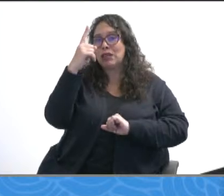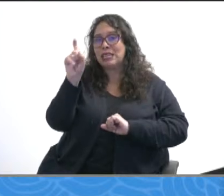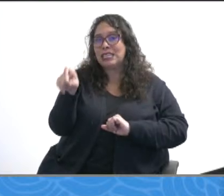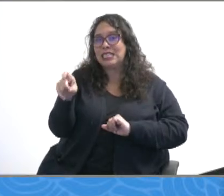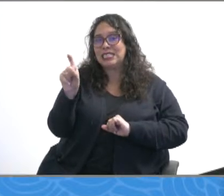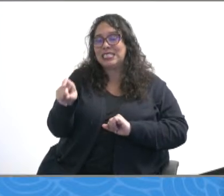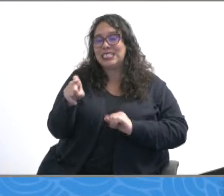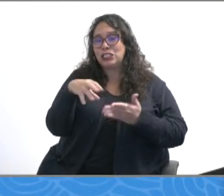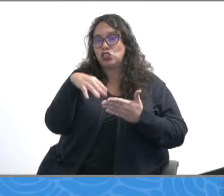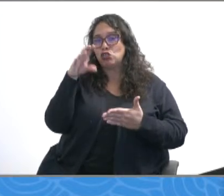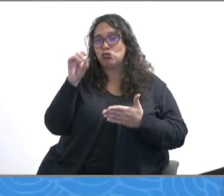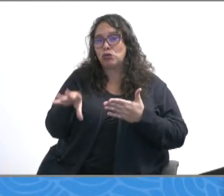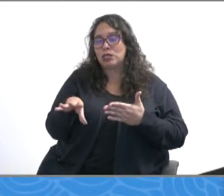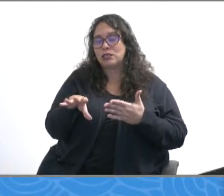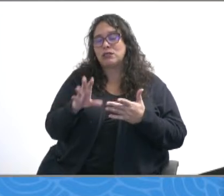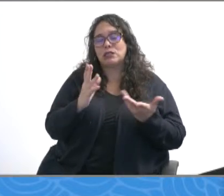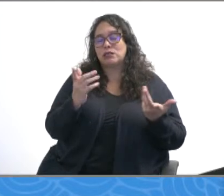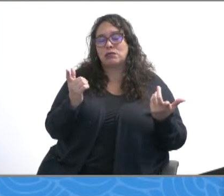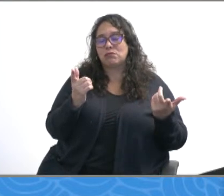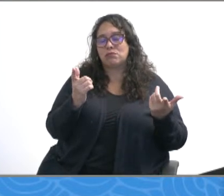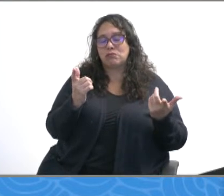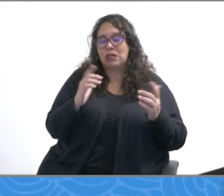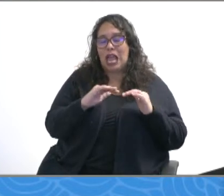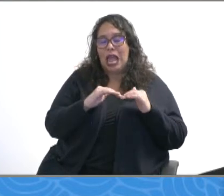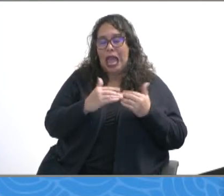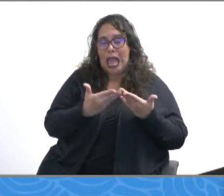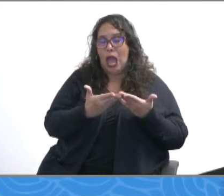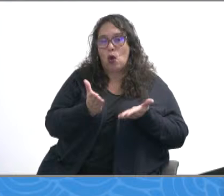and how should go about budgeting programs and services.